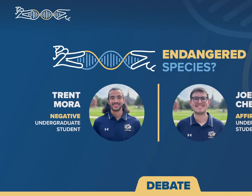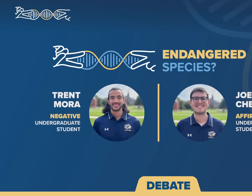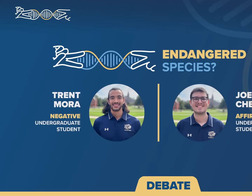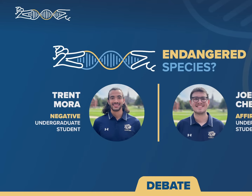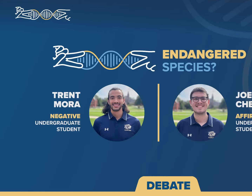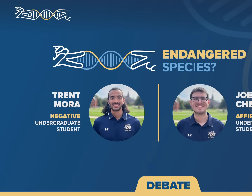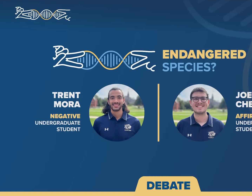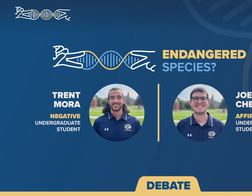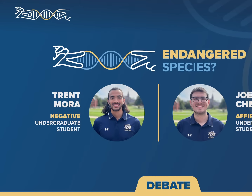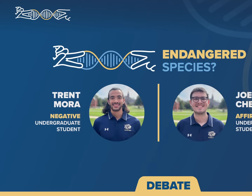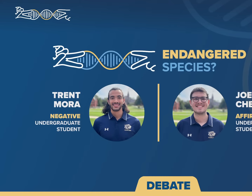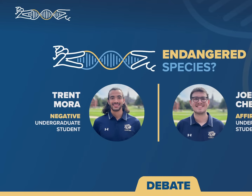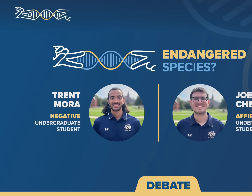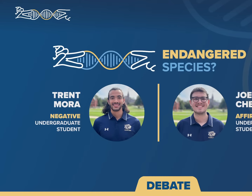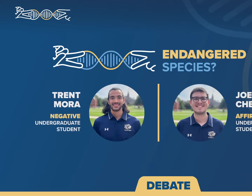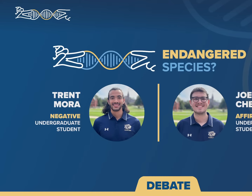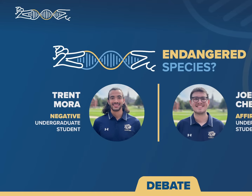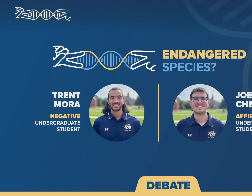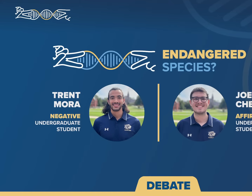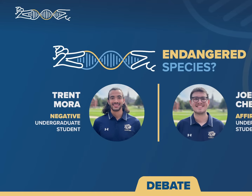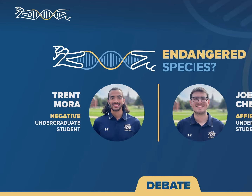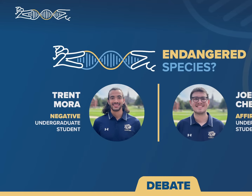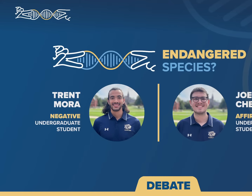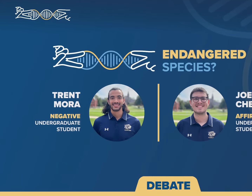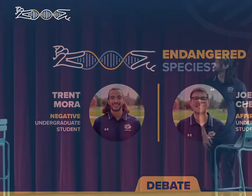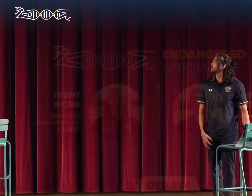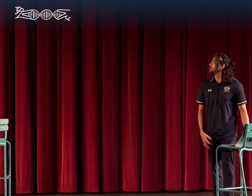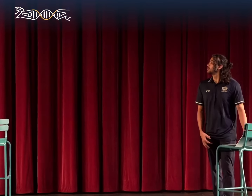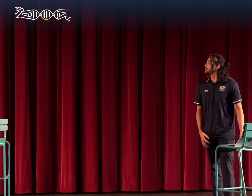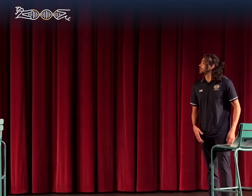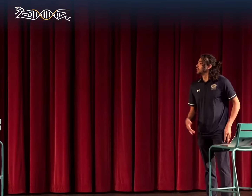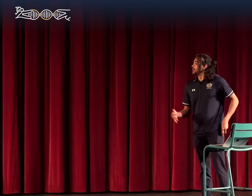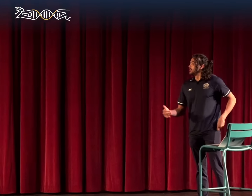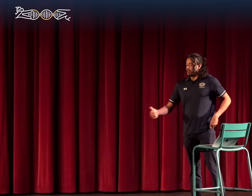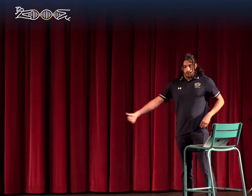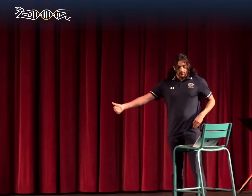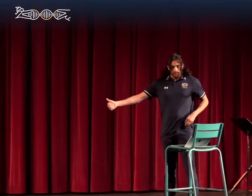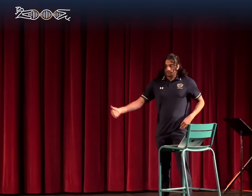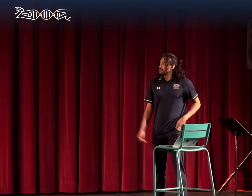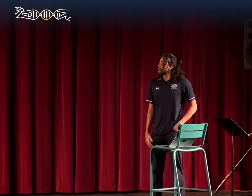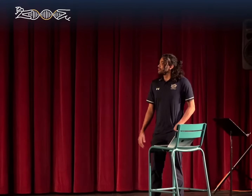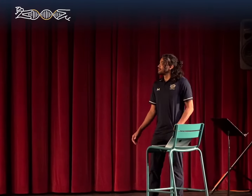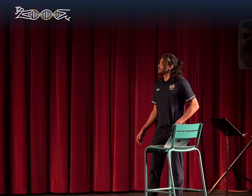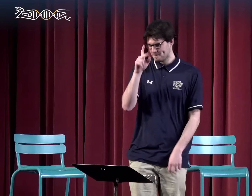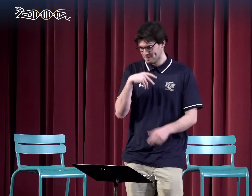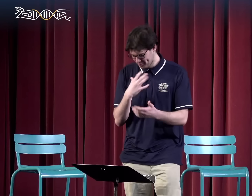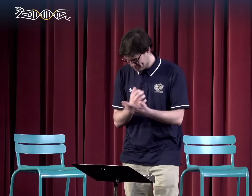I believe that I am going first, are you ready? I am.